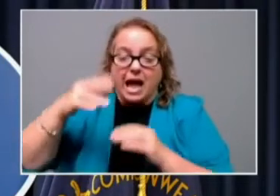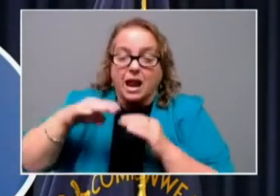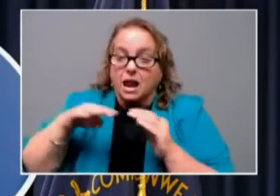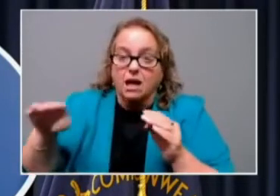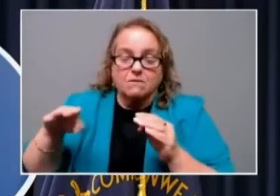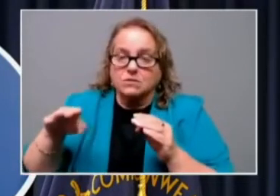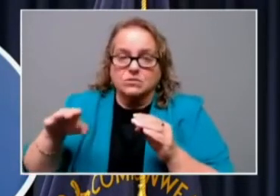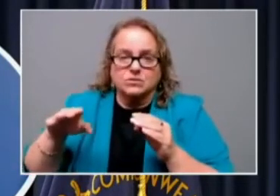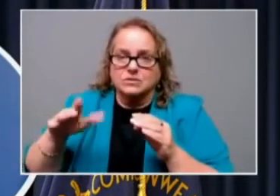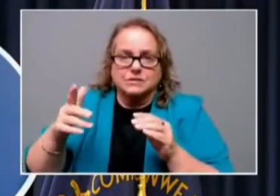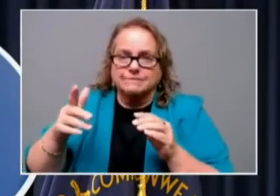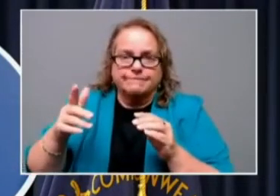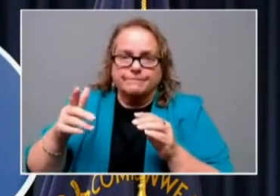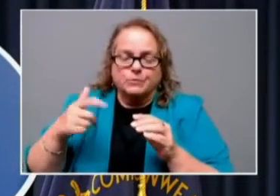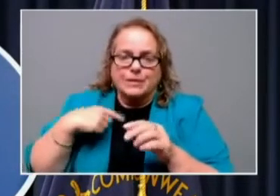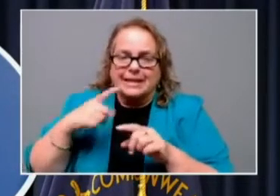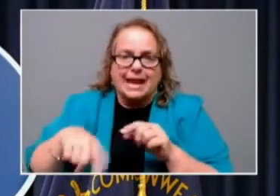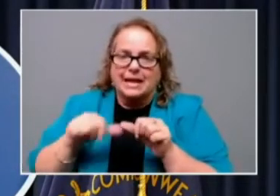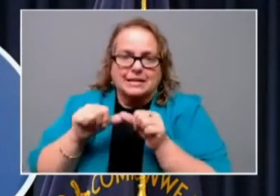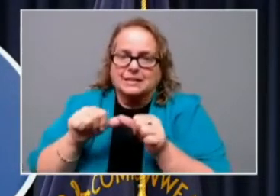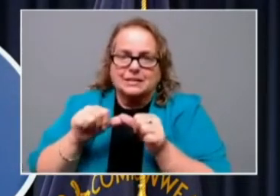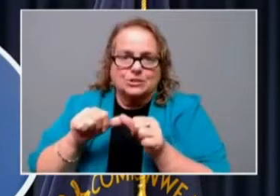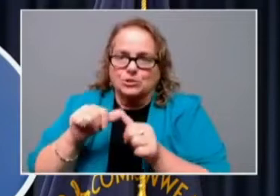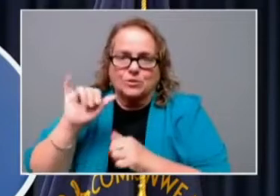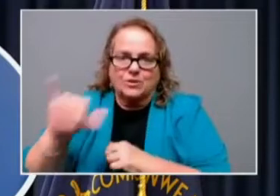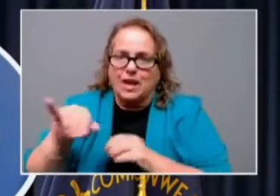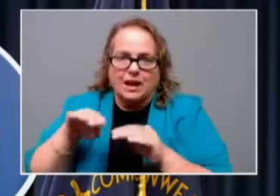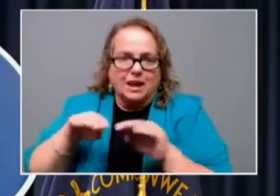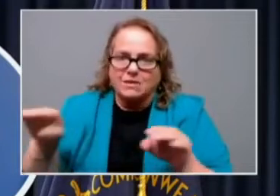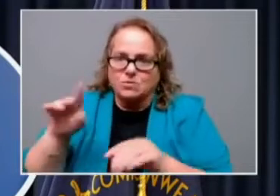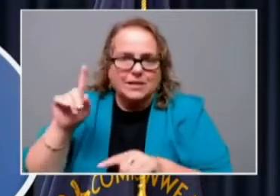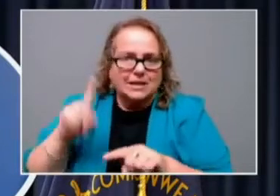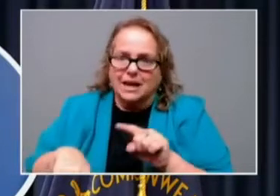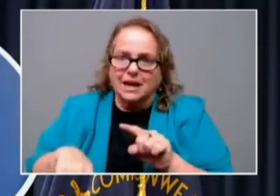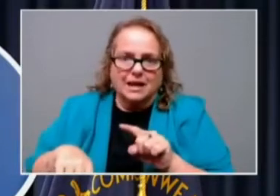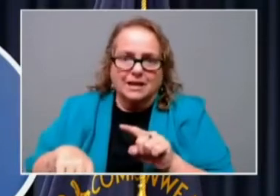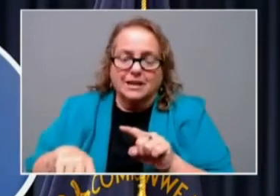know, it really breaks my heart to see these testimonials from these nurses